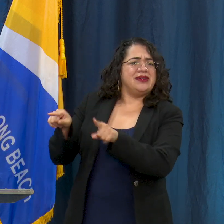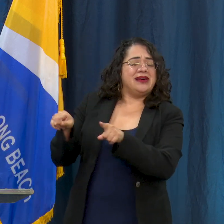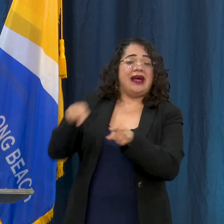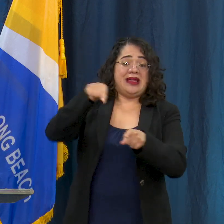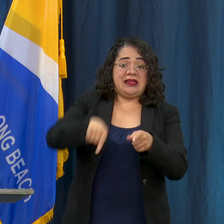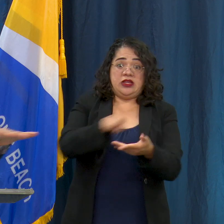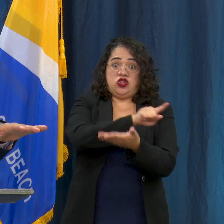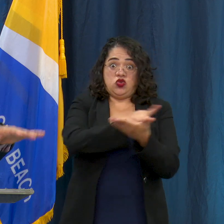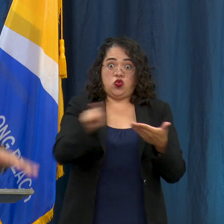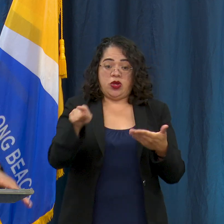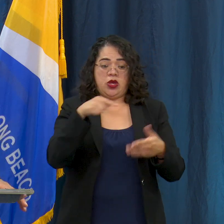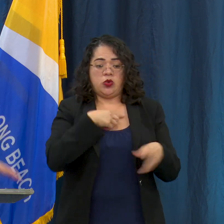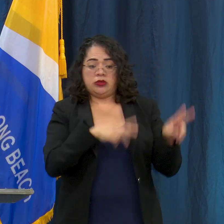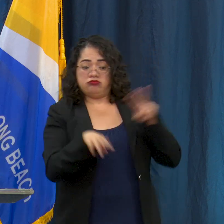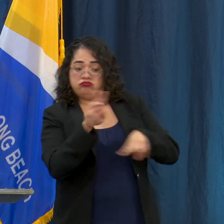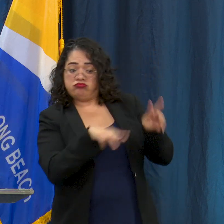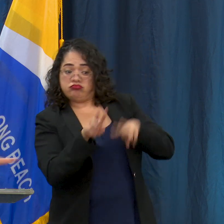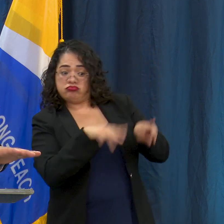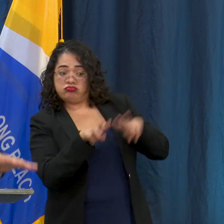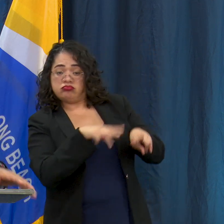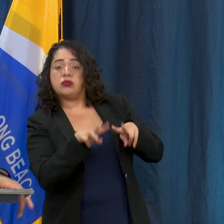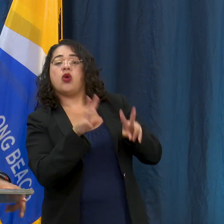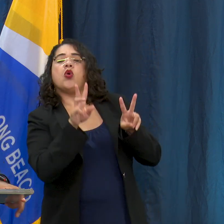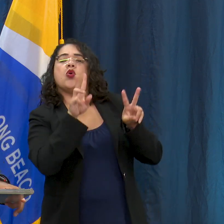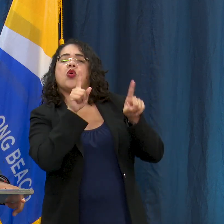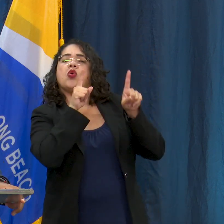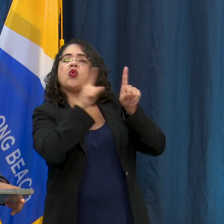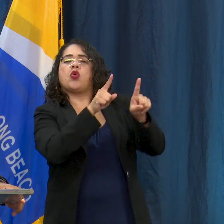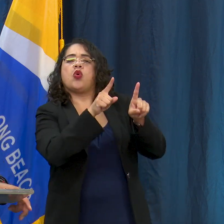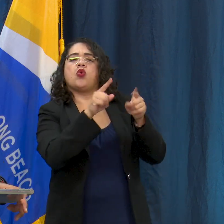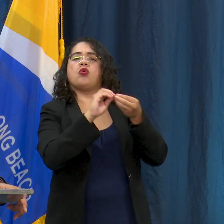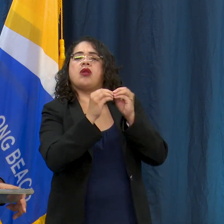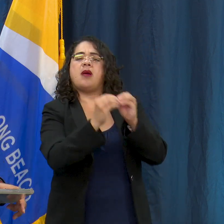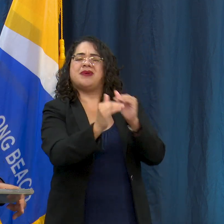flatten out, and create that space in our hospitals so that if anyone in your